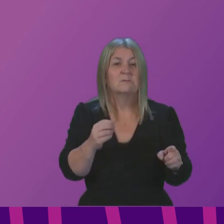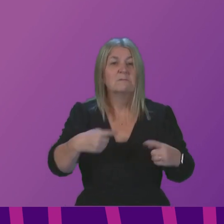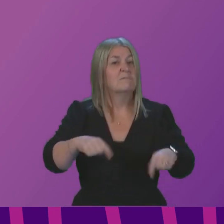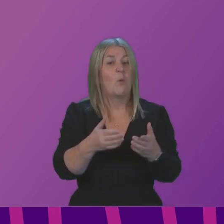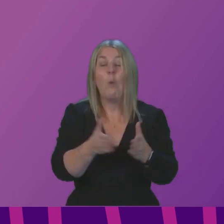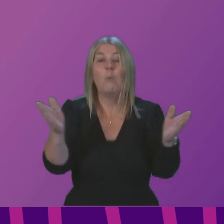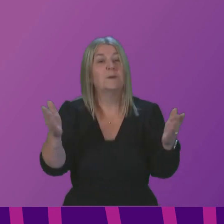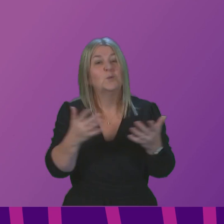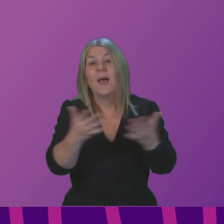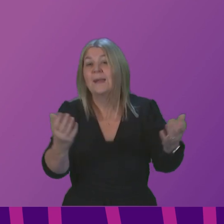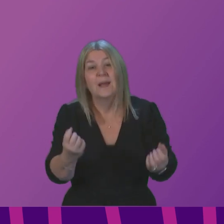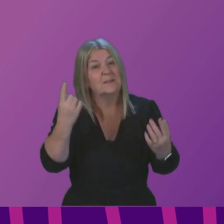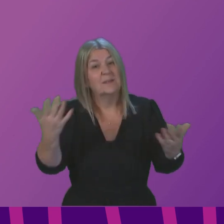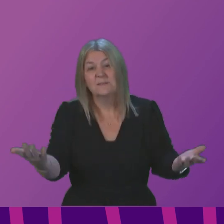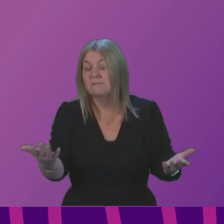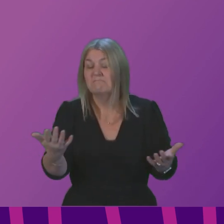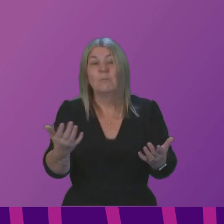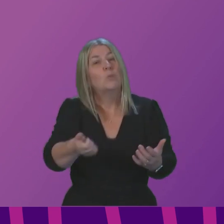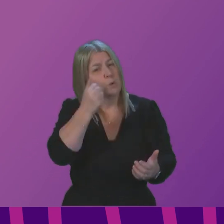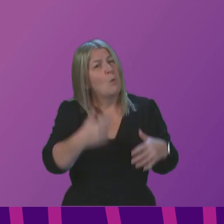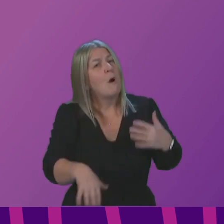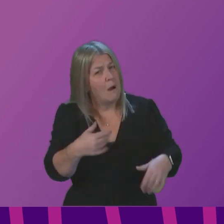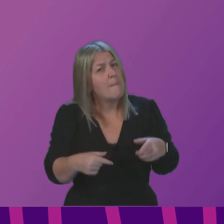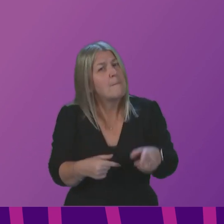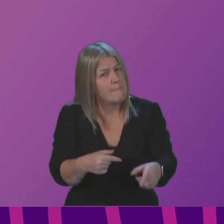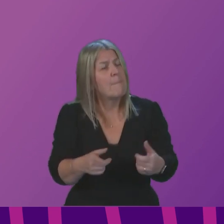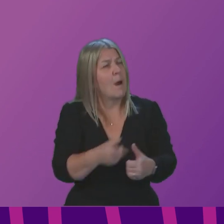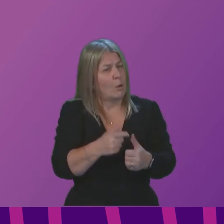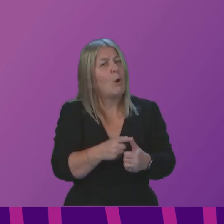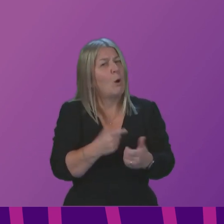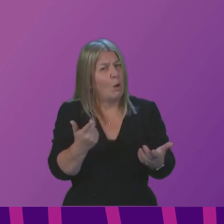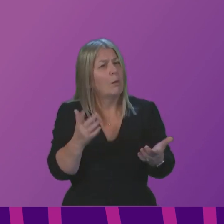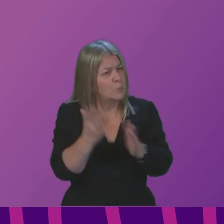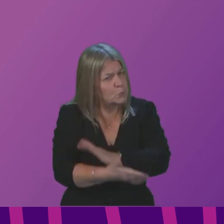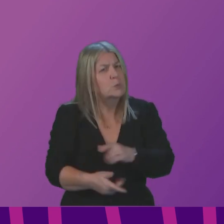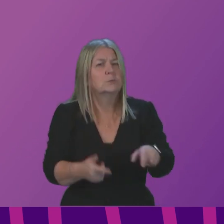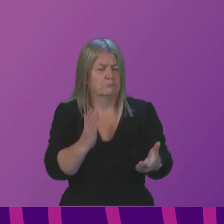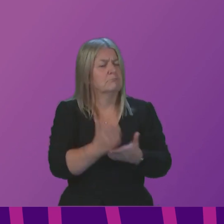us to deal with the harm that alcohol misuse does. In fact, when we first proposed minimum